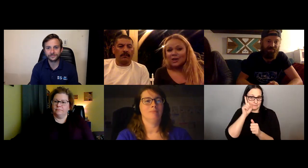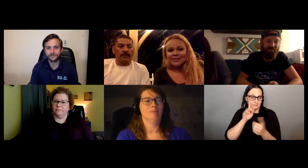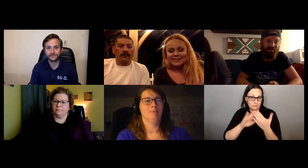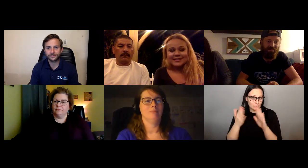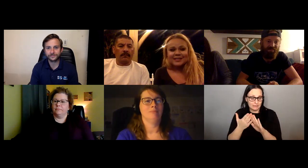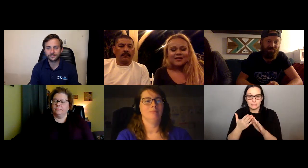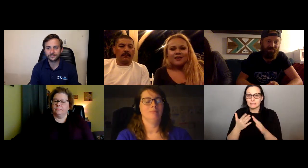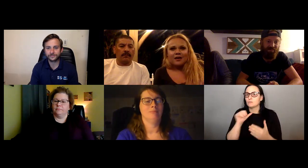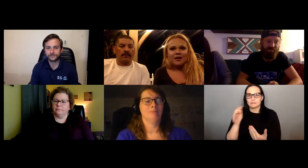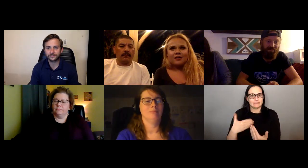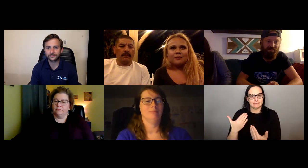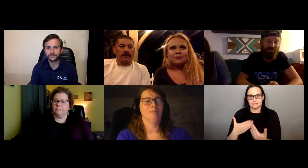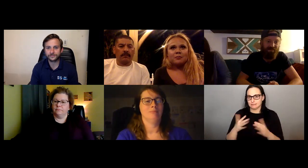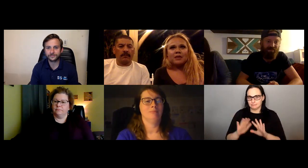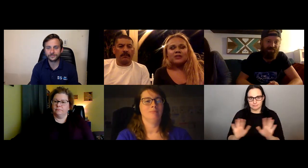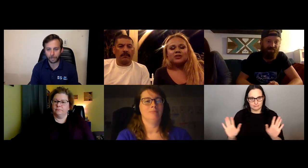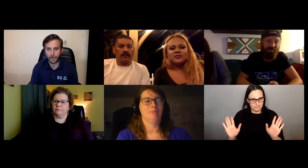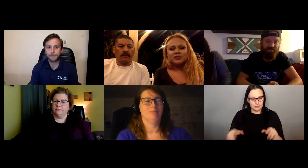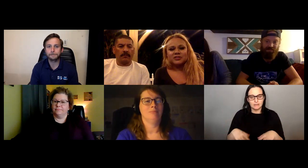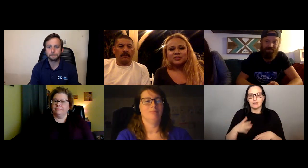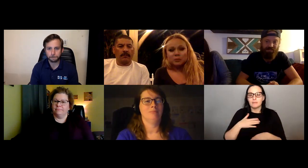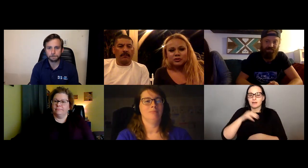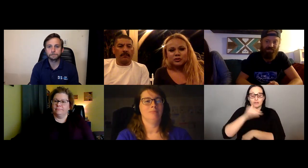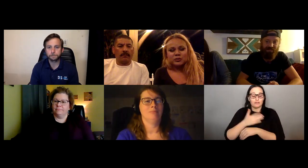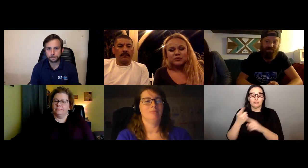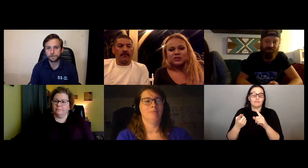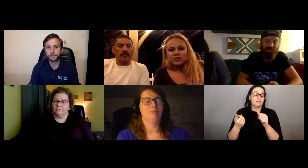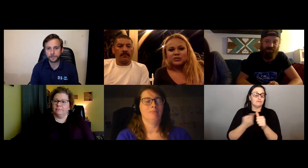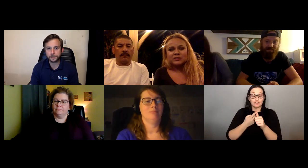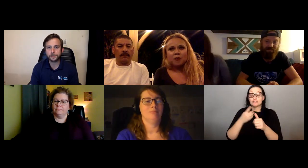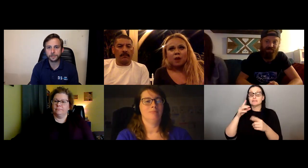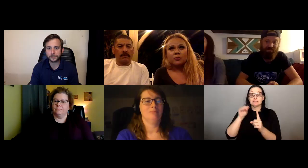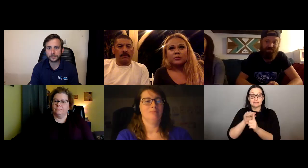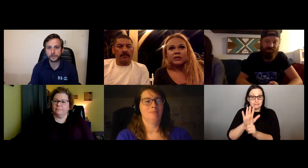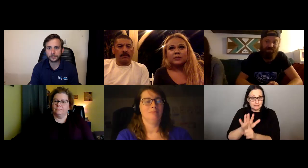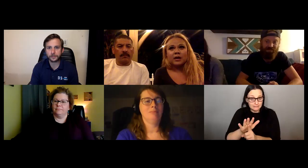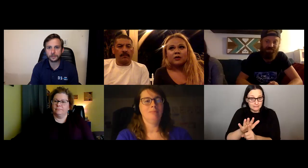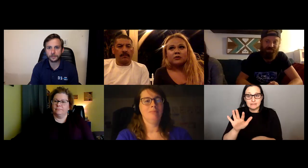easy um my daughter's first exposure was